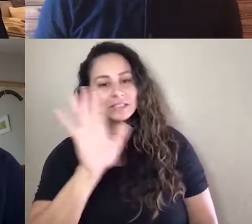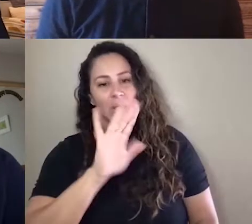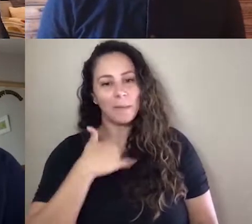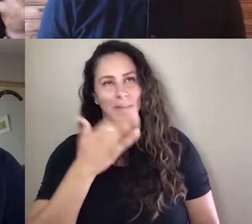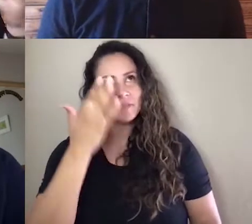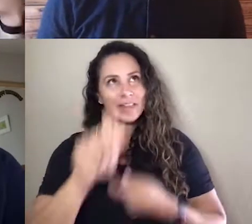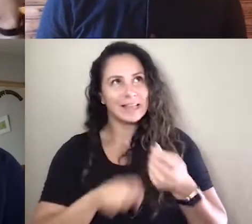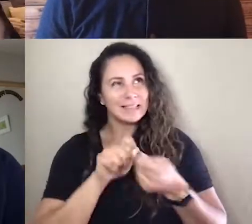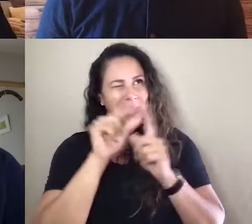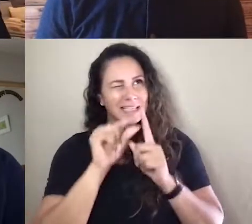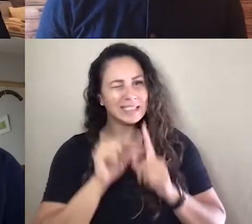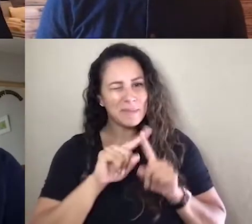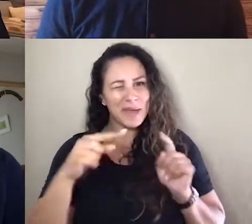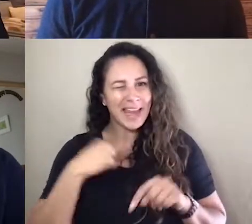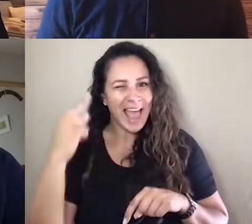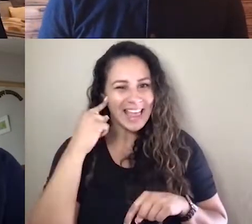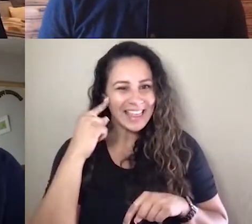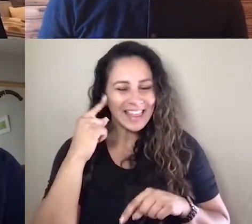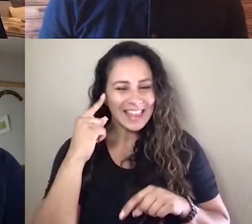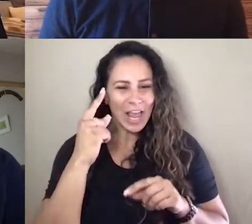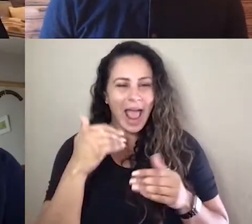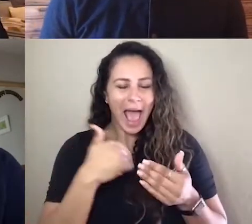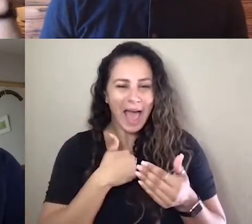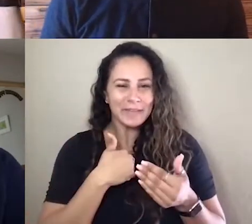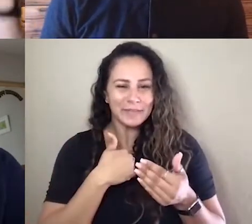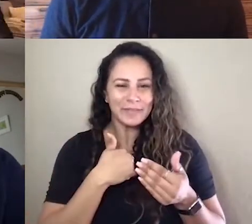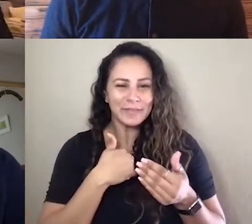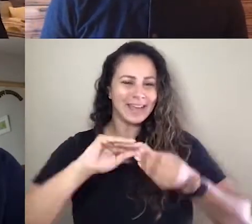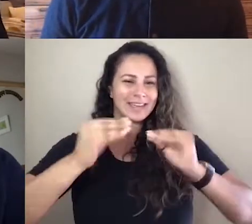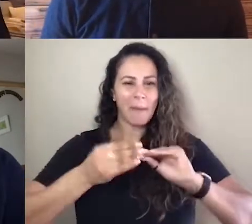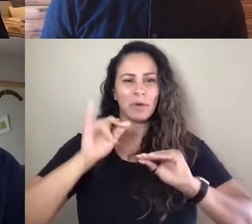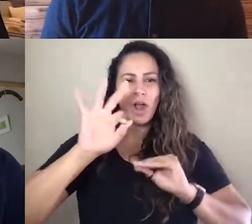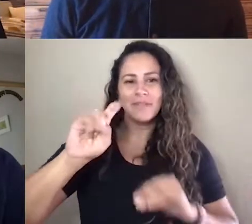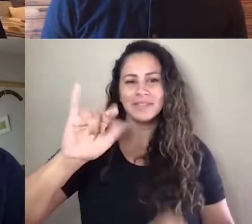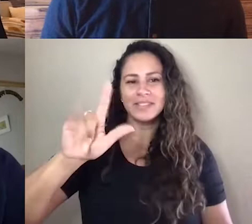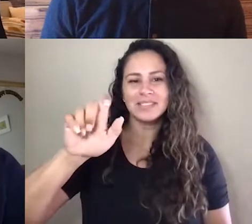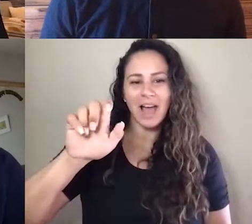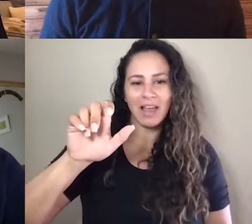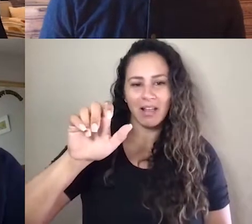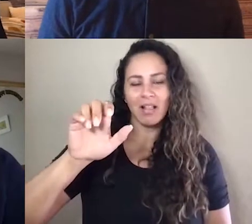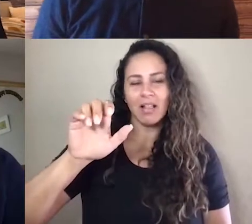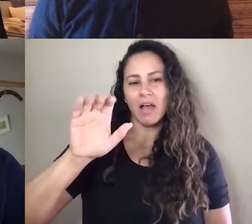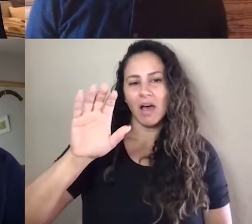SECTION NUMBER OF STYLE OPTIONS THAT YOU CAN DO. I WILL HAVE TO DOUBLE-CHECK ABOUT BORDERS.